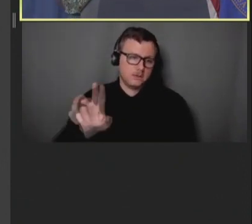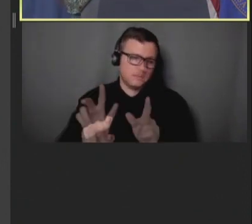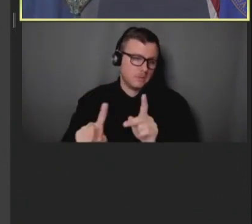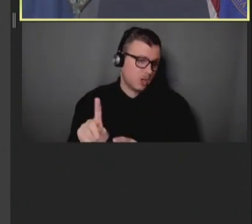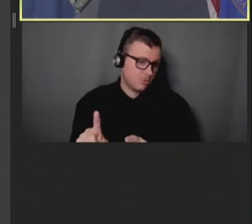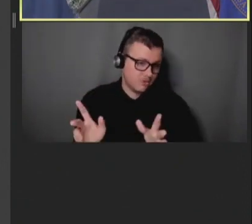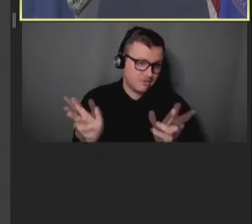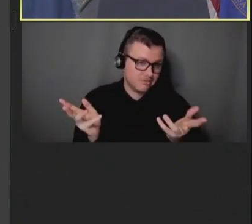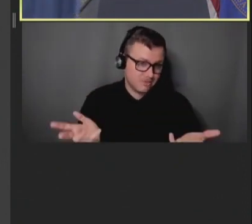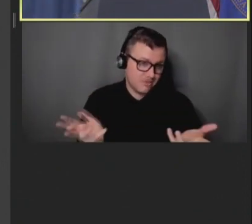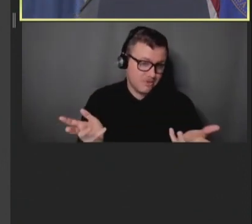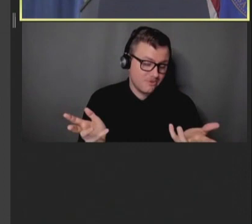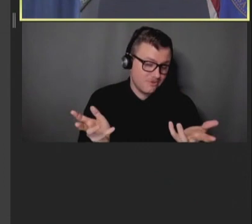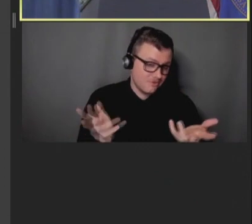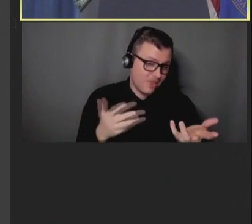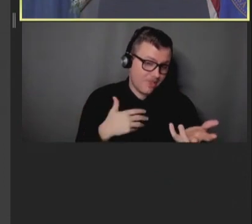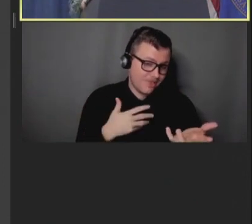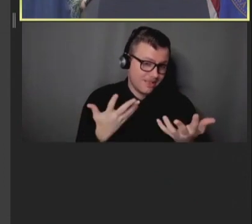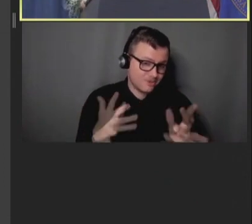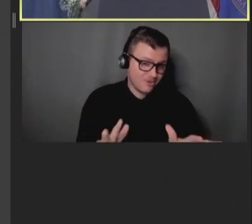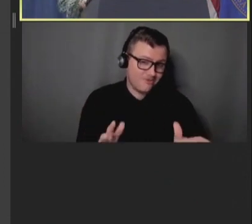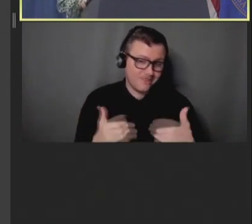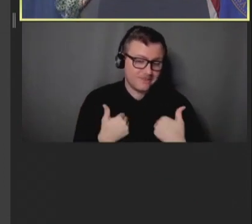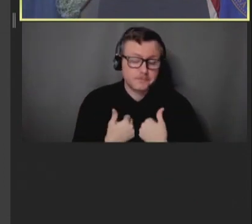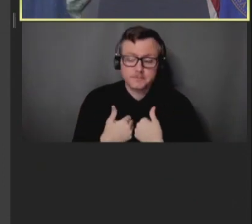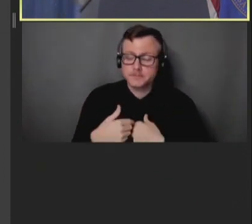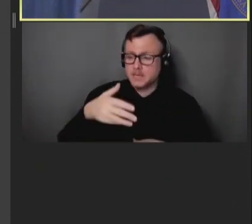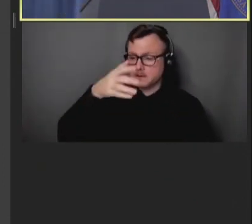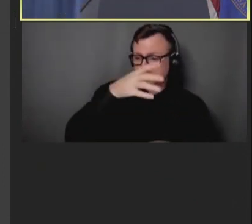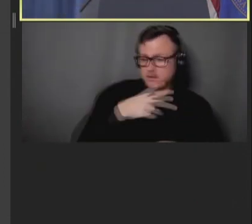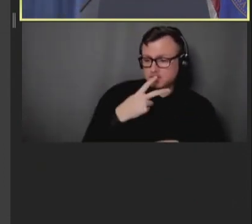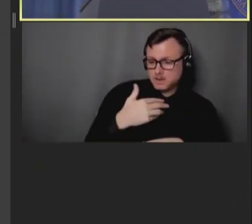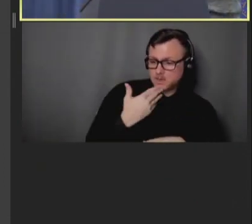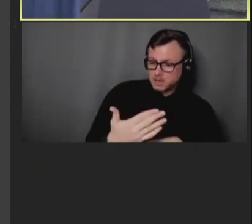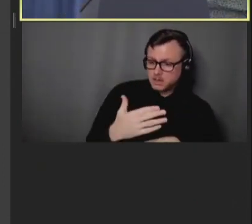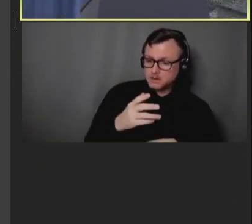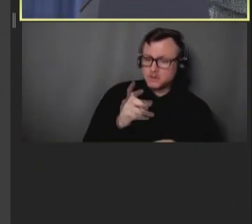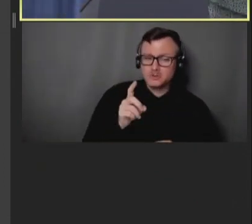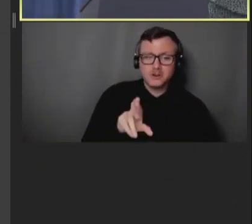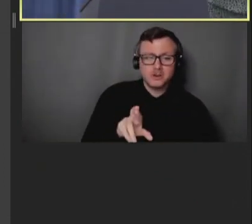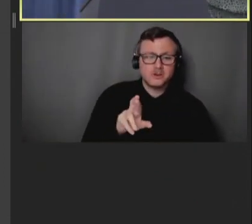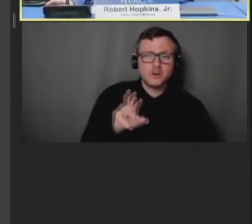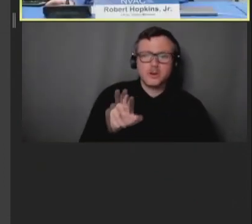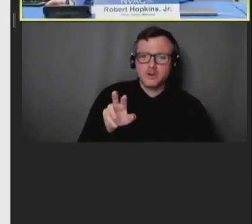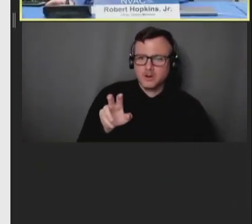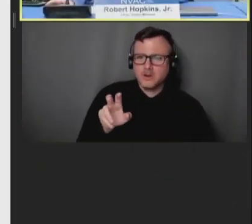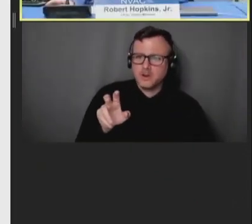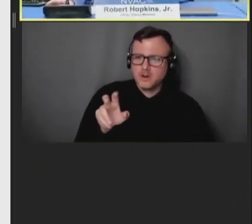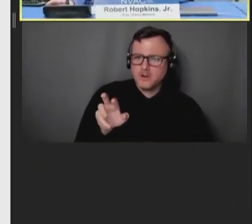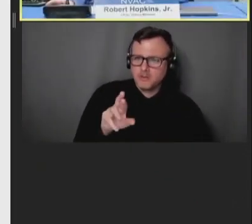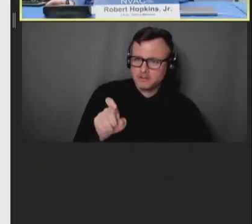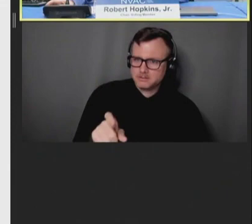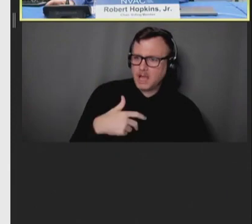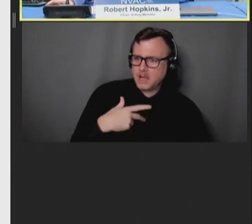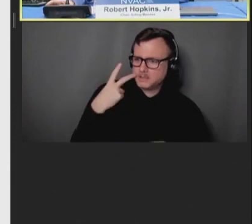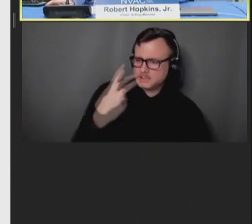Robert Hopkins: Thank you, Dr. Rath, and I have to say, having seen those interviews and read the